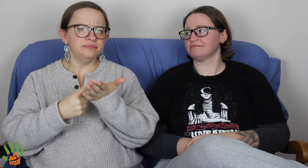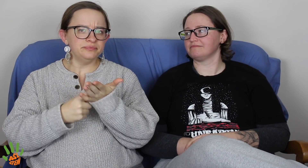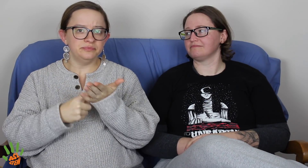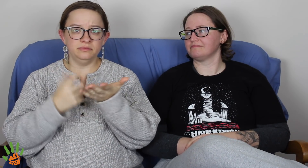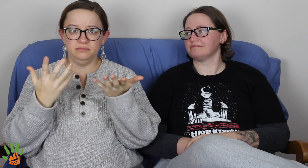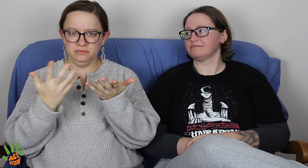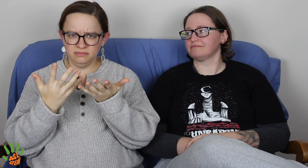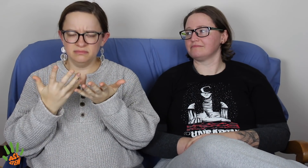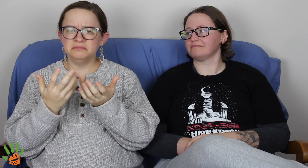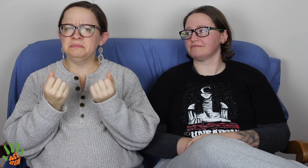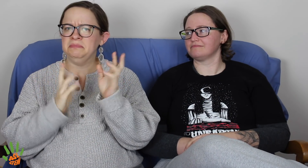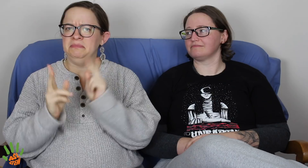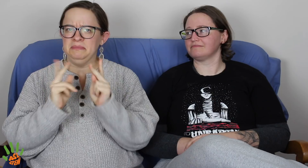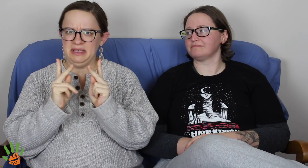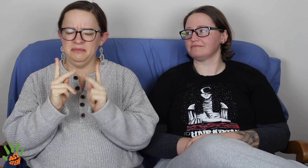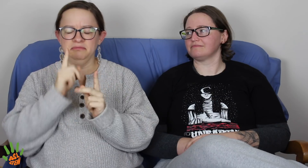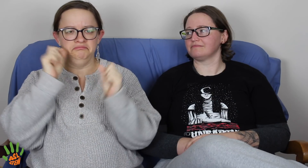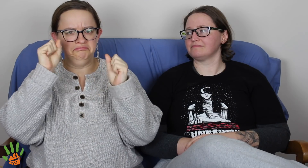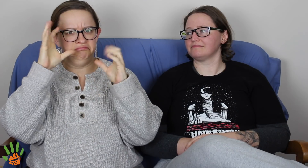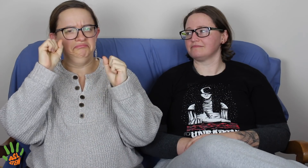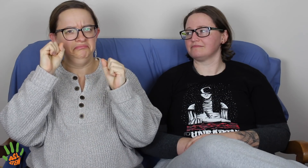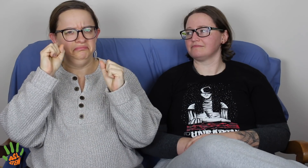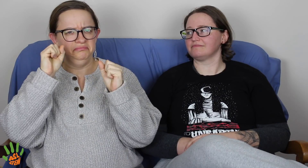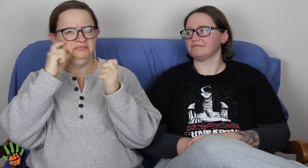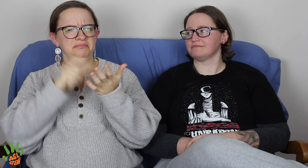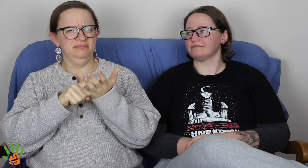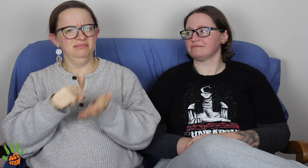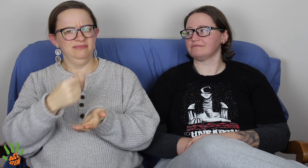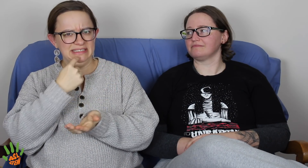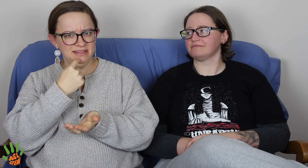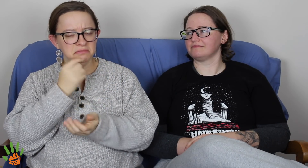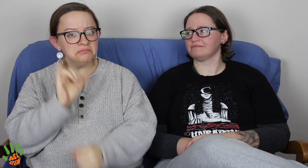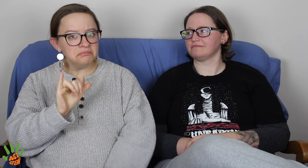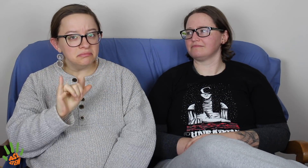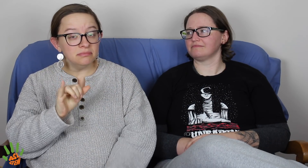[JI] So now the reason that we wanted to discuss this. A lot of people are actually shocked to find out